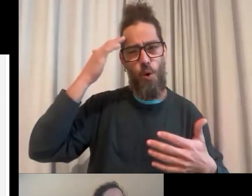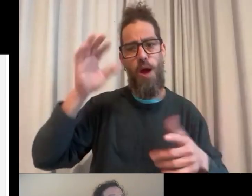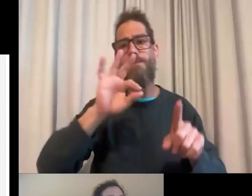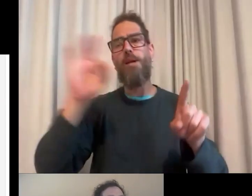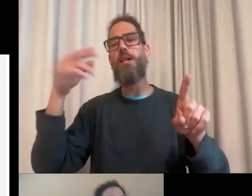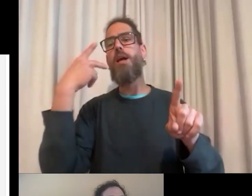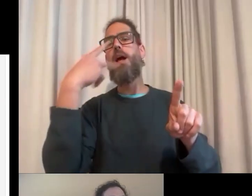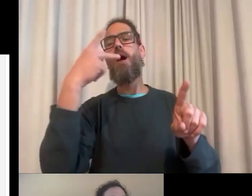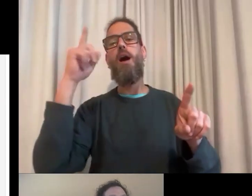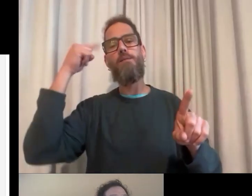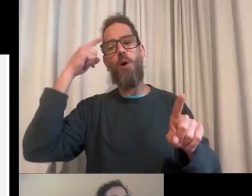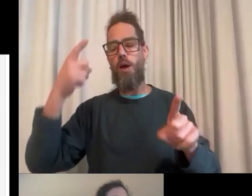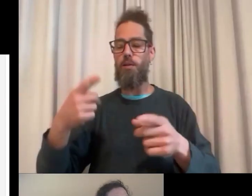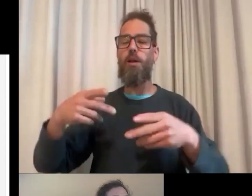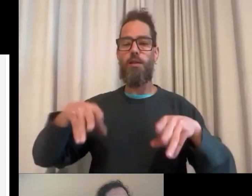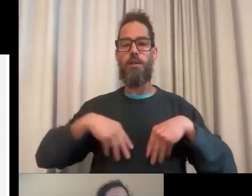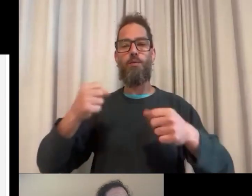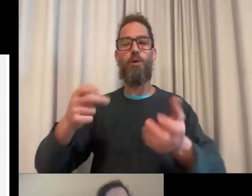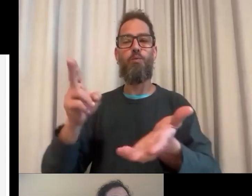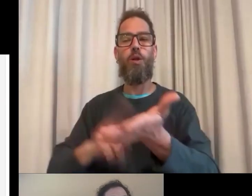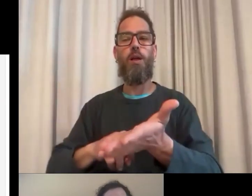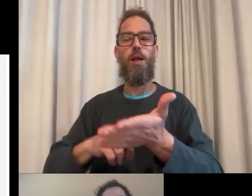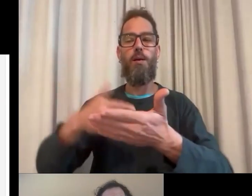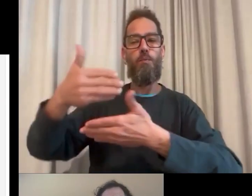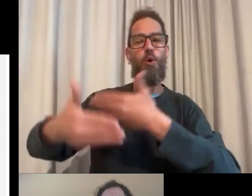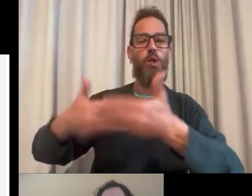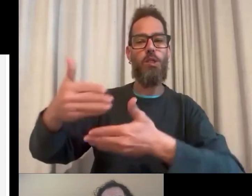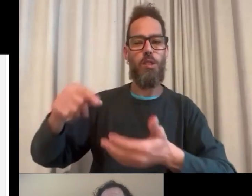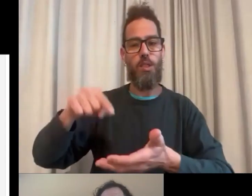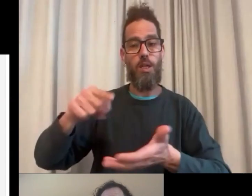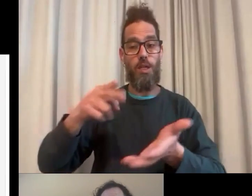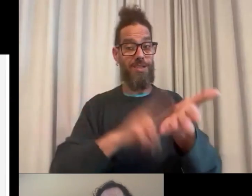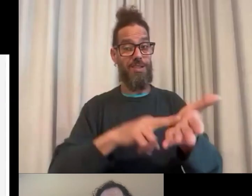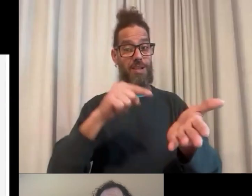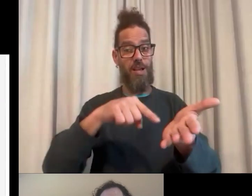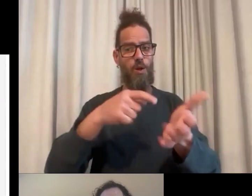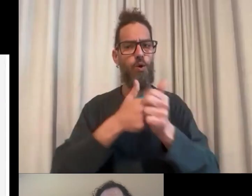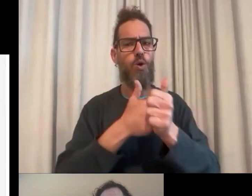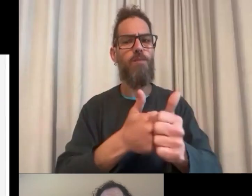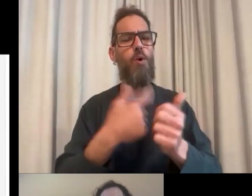you need to be aware of what their procurement requirements are so you can keep providing services to the government